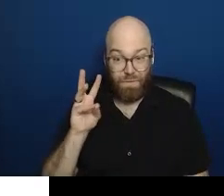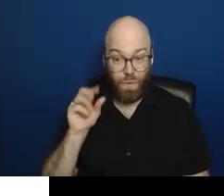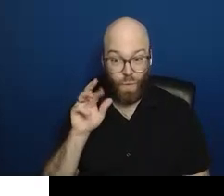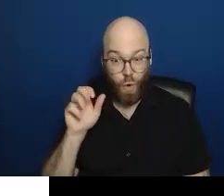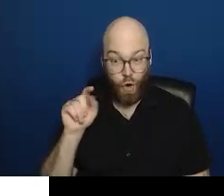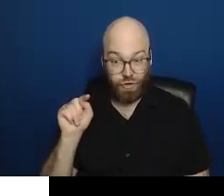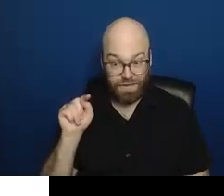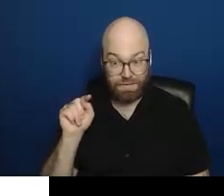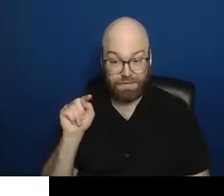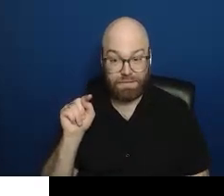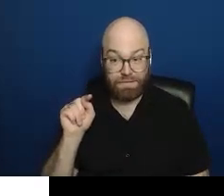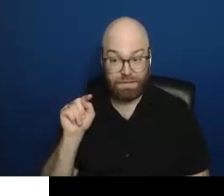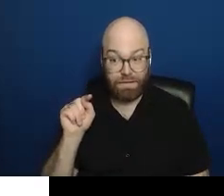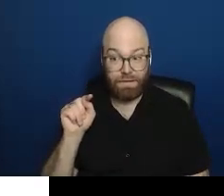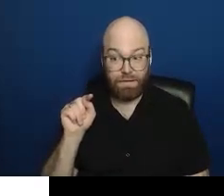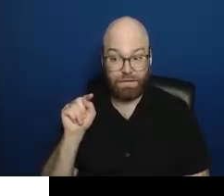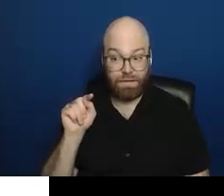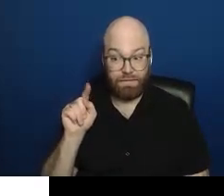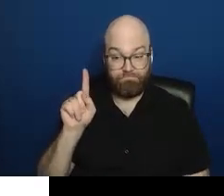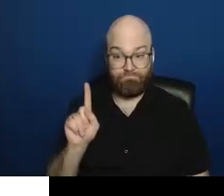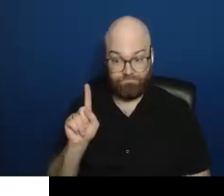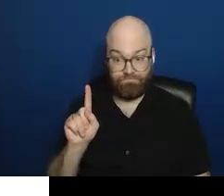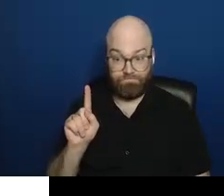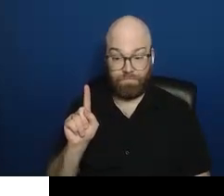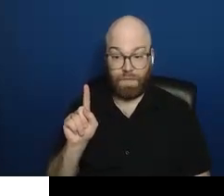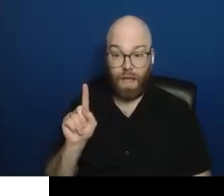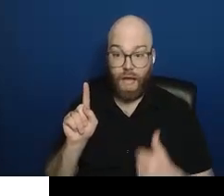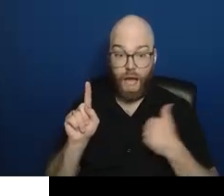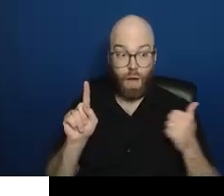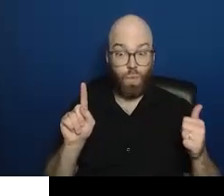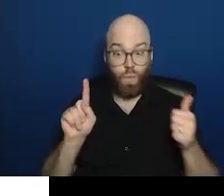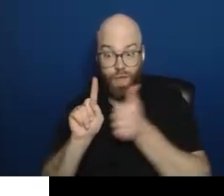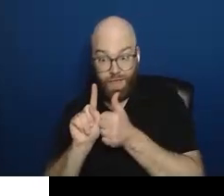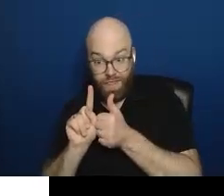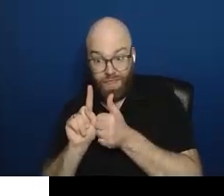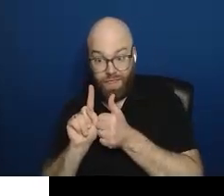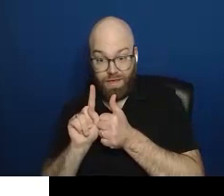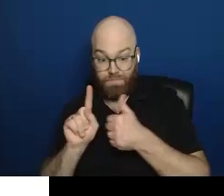is with them with that person and they don't have status, they're going to get caught and they're going to be taken too.